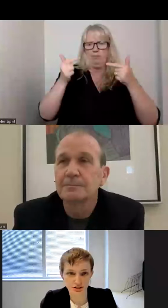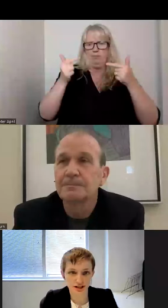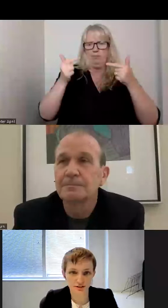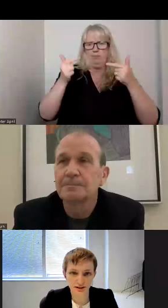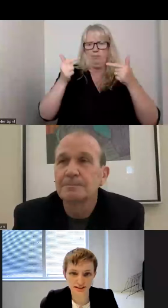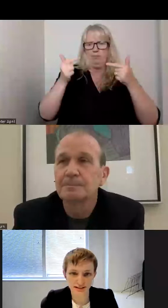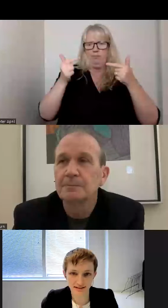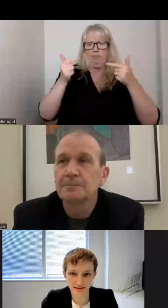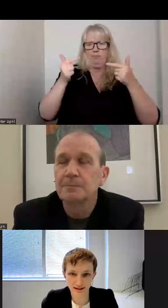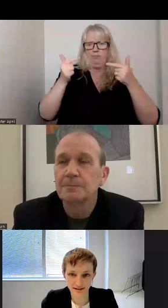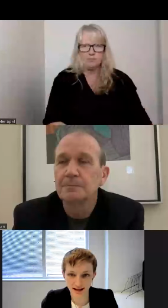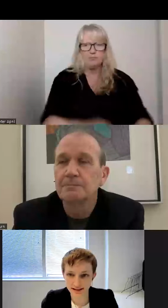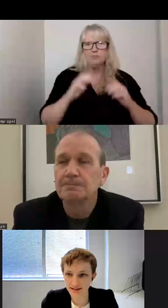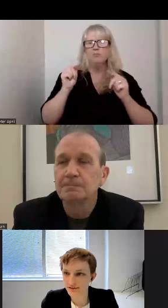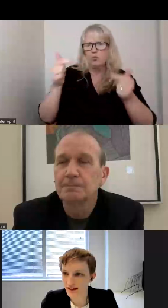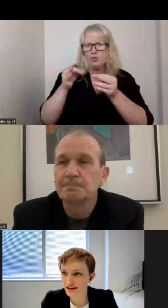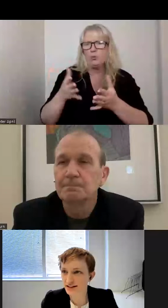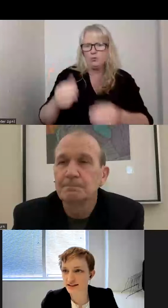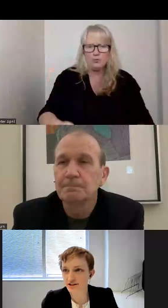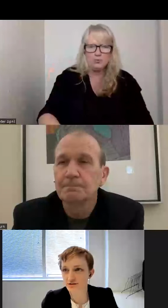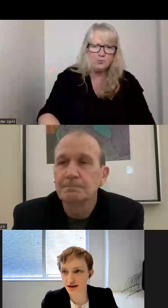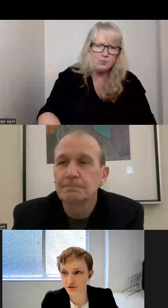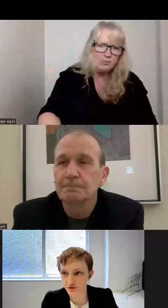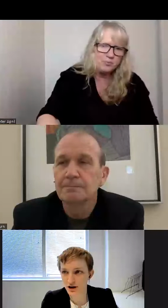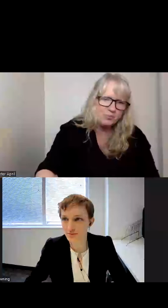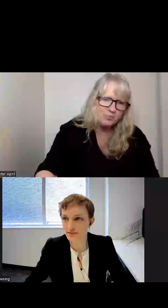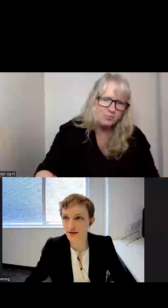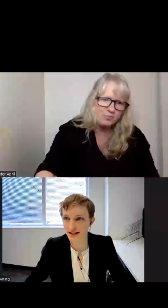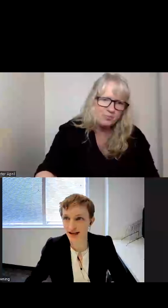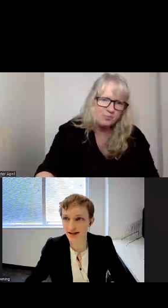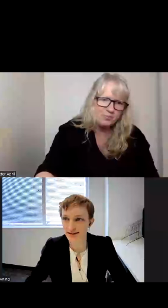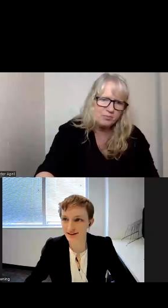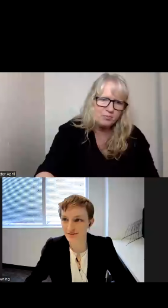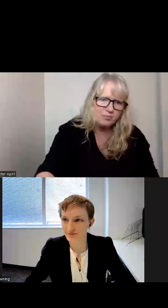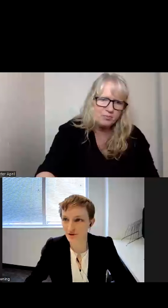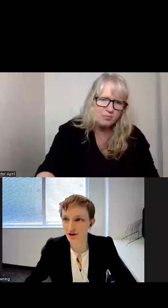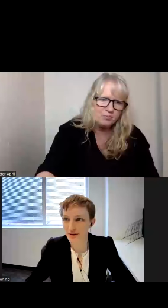APPRECIATE YOU RAISING THE END OF THAT REQUIREMENT FOR MEDICAID. FOR ALL